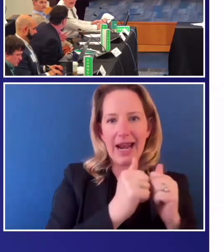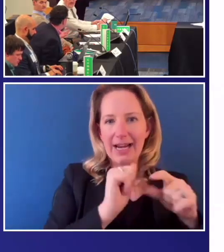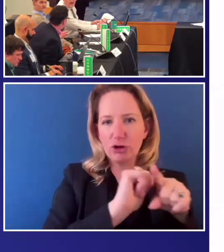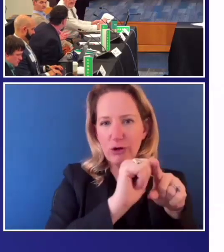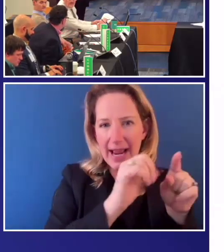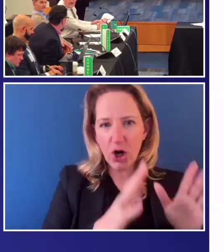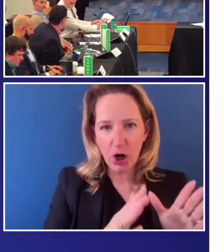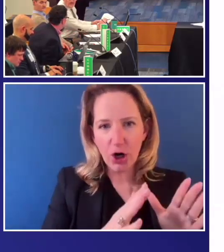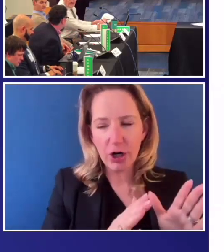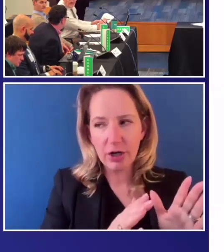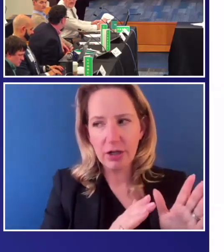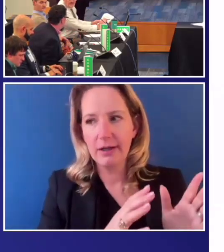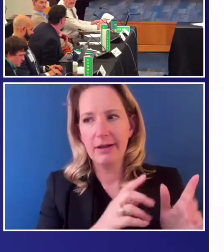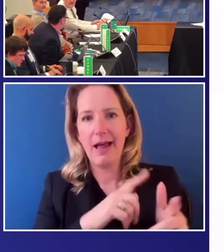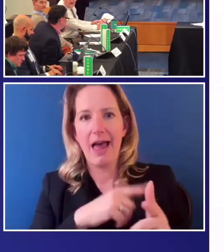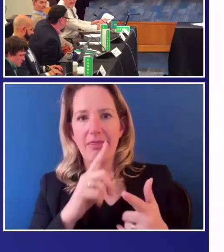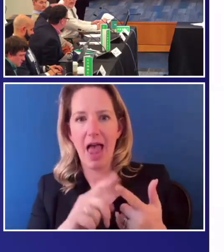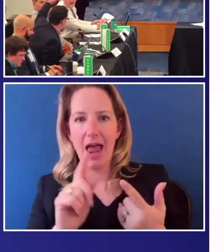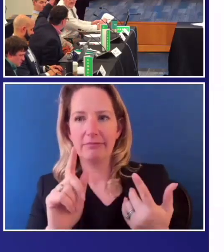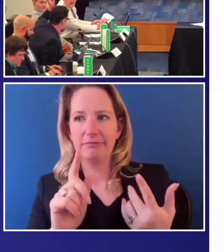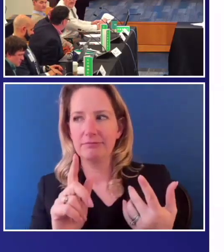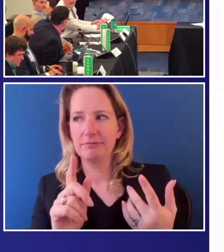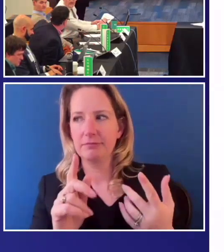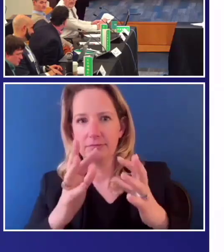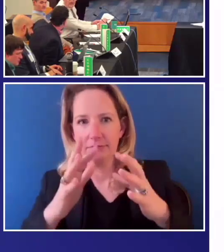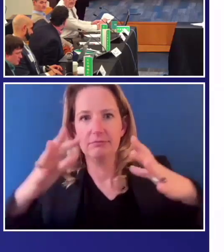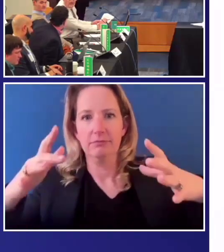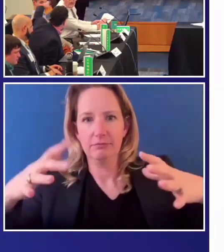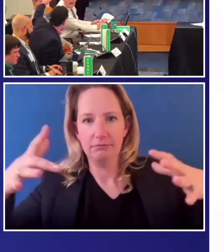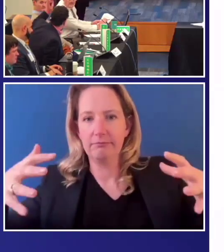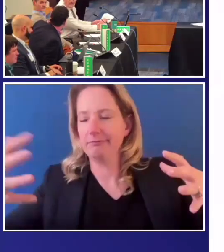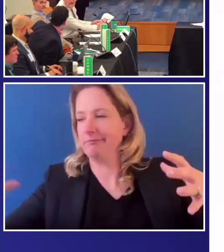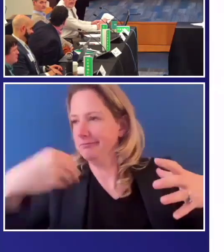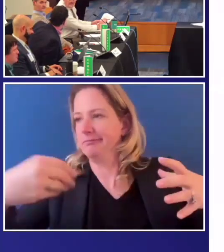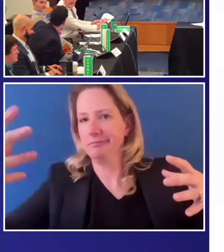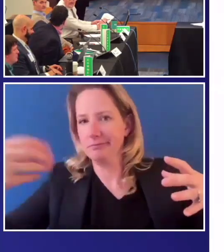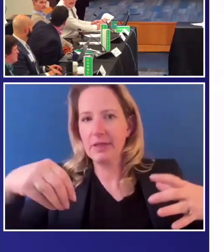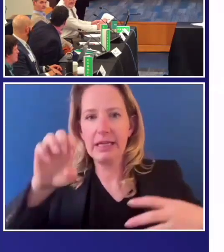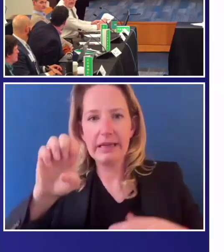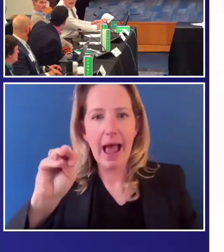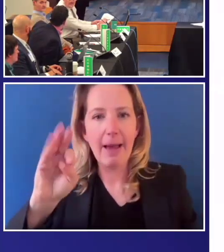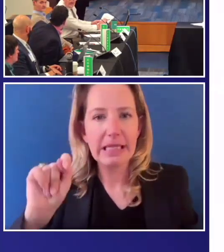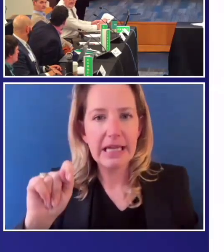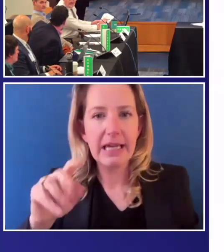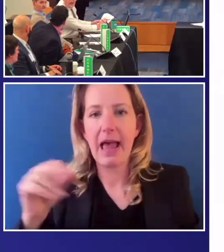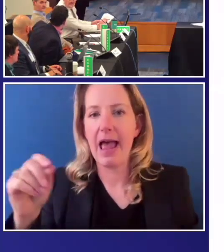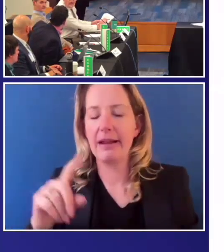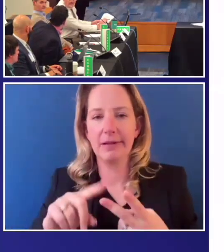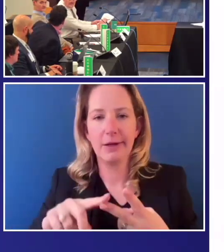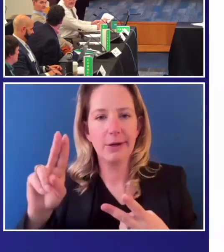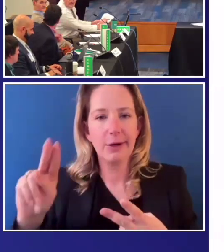eventually you're adding in EMTs and nuclear medicine technologists and that sort of thing?